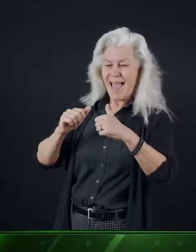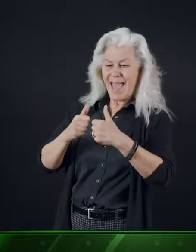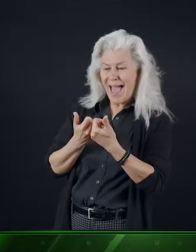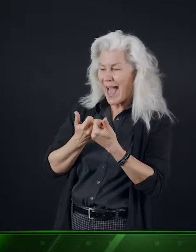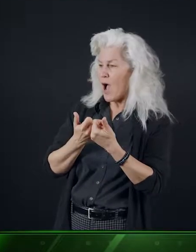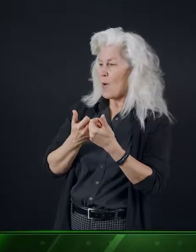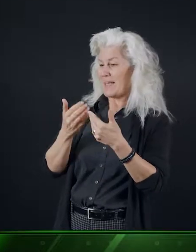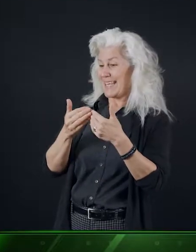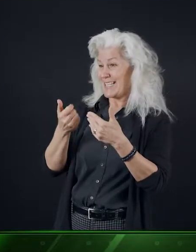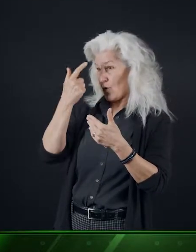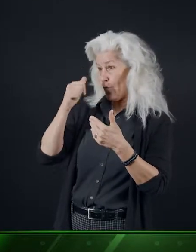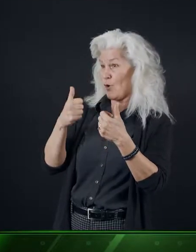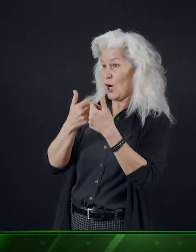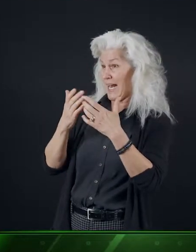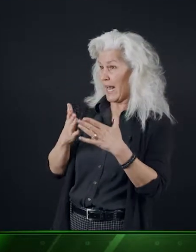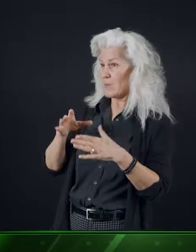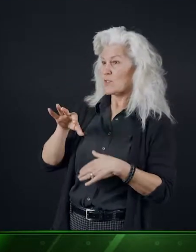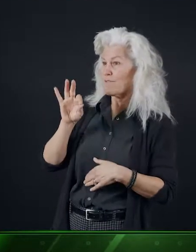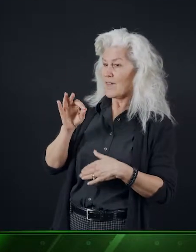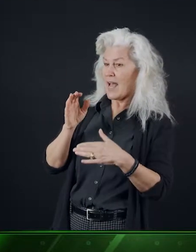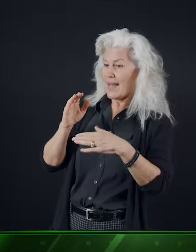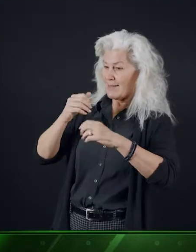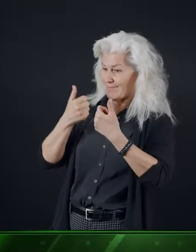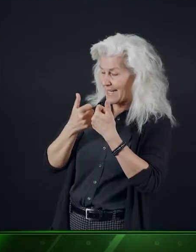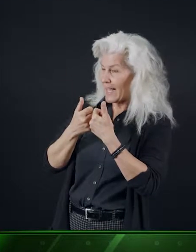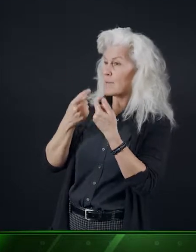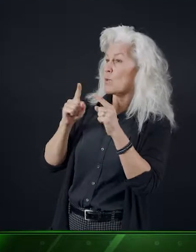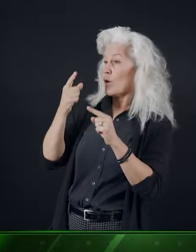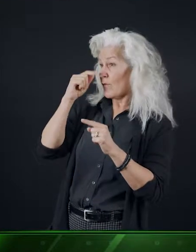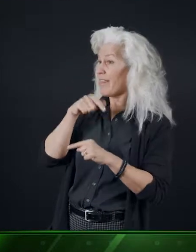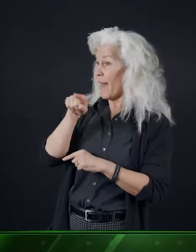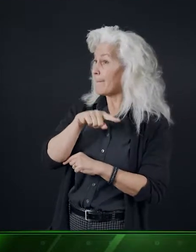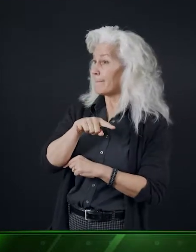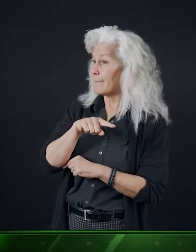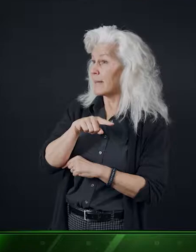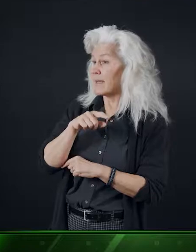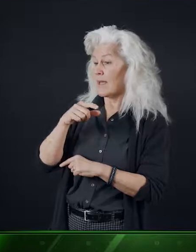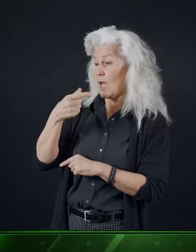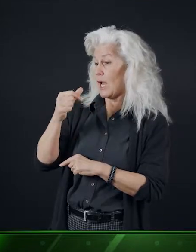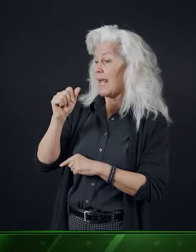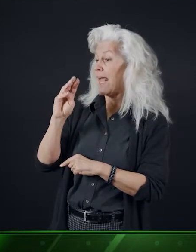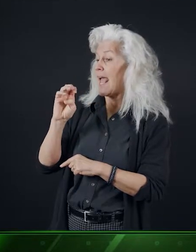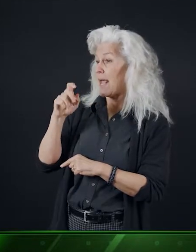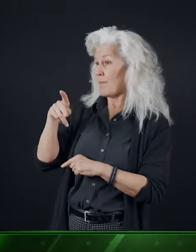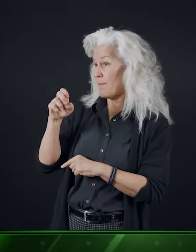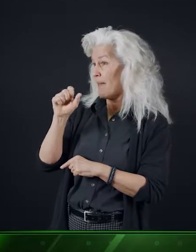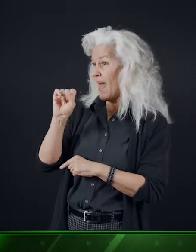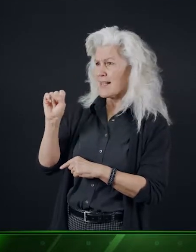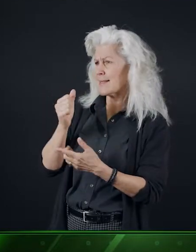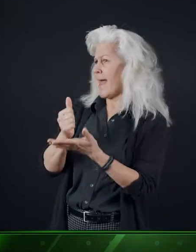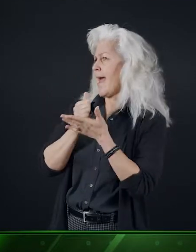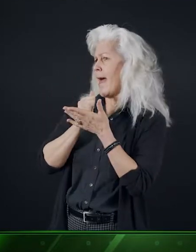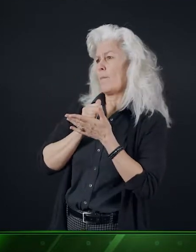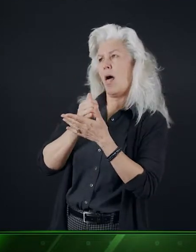Game Pass has been really helpful in many regards with this, as gamers with disabilities can try a bunch of games to see which works best for them